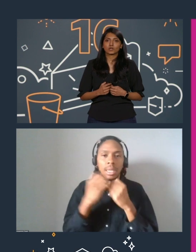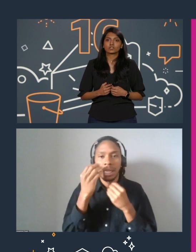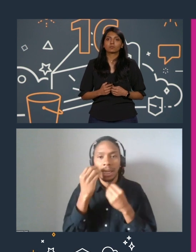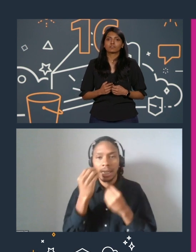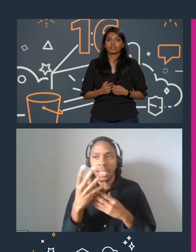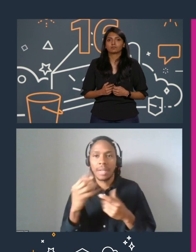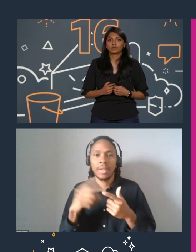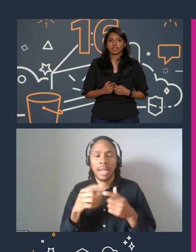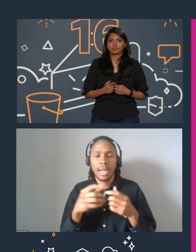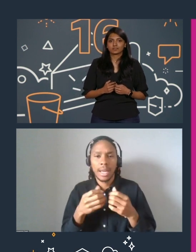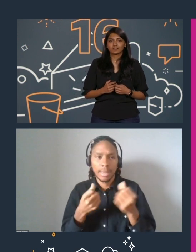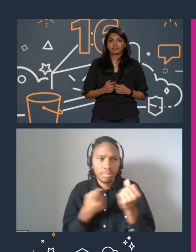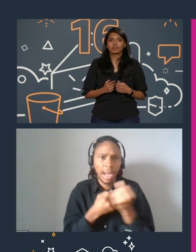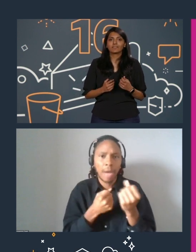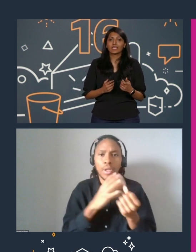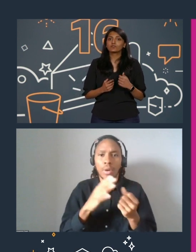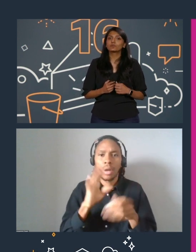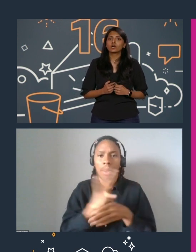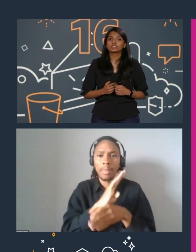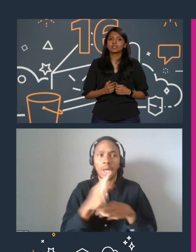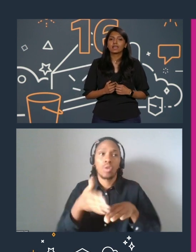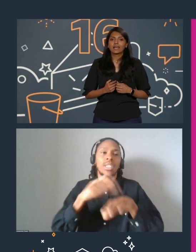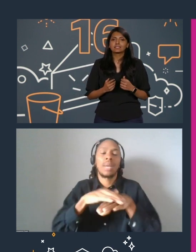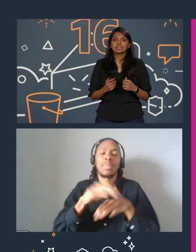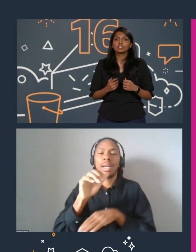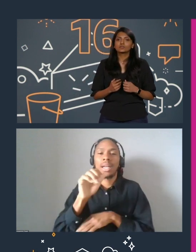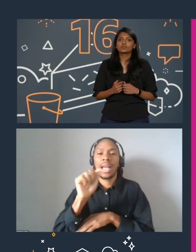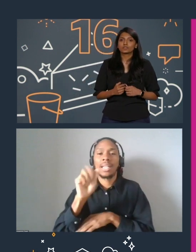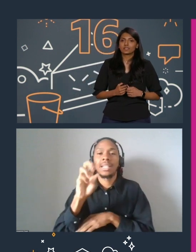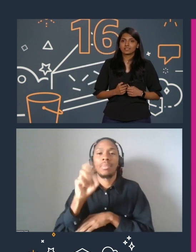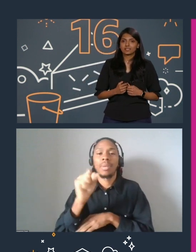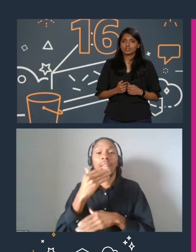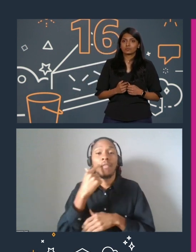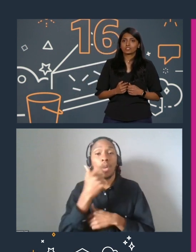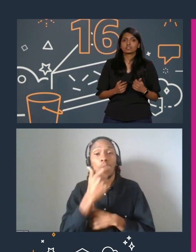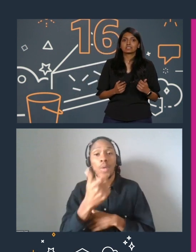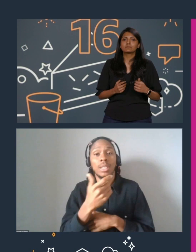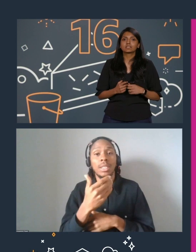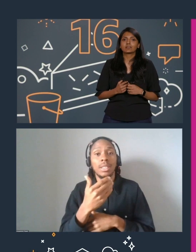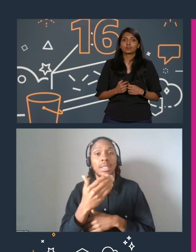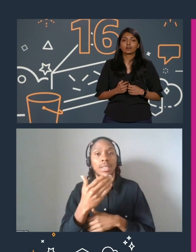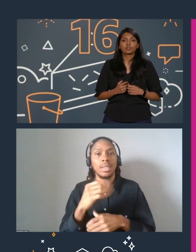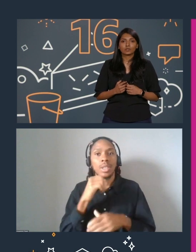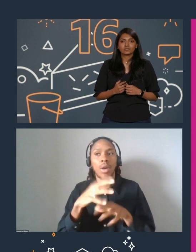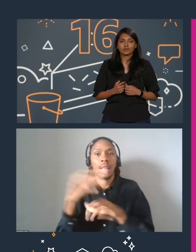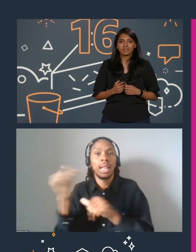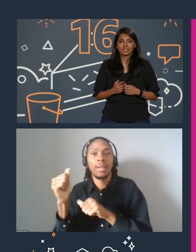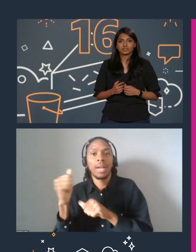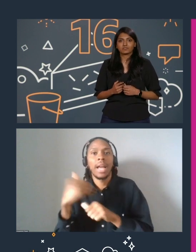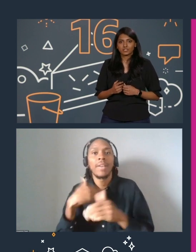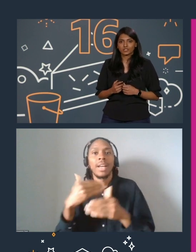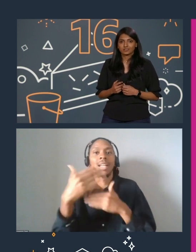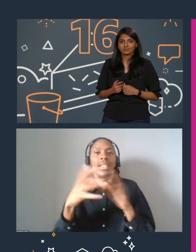on top of AWS. Thank you for watching and stay tuned for the next session, which is a deep dive on our newest replication feature.